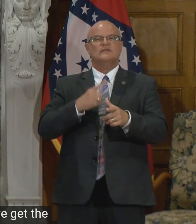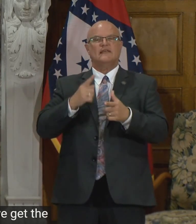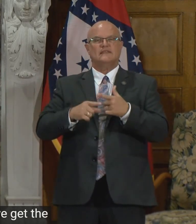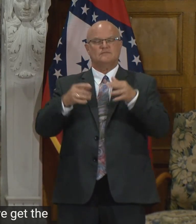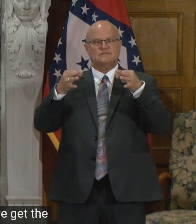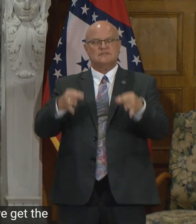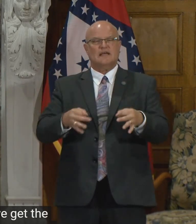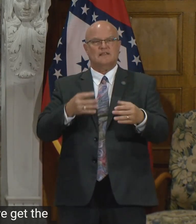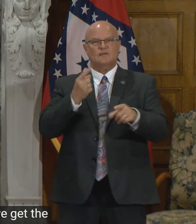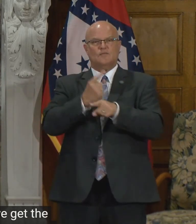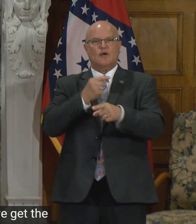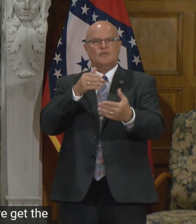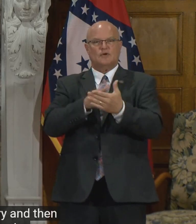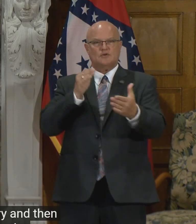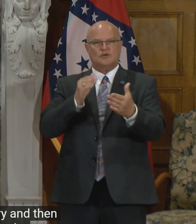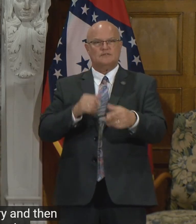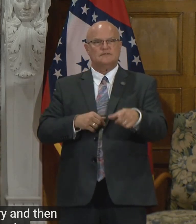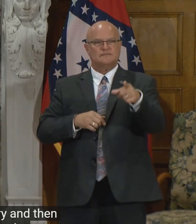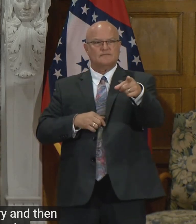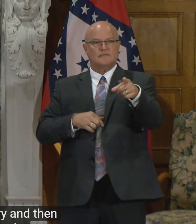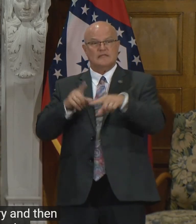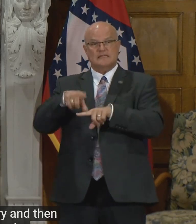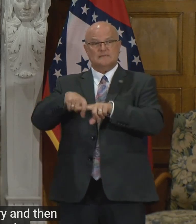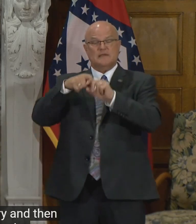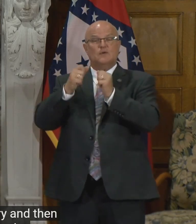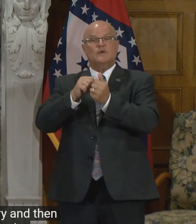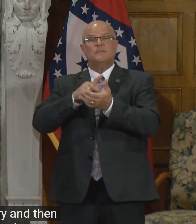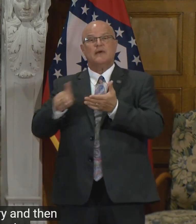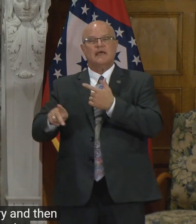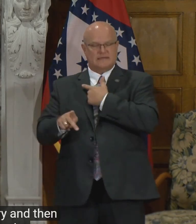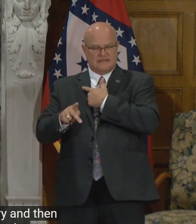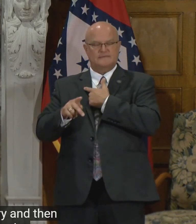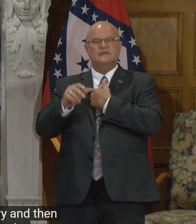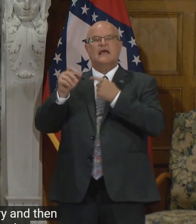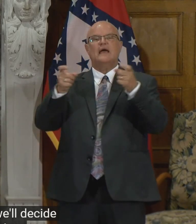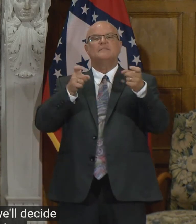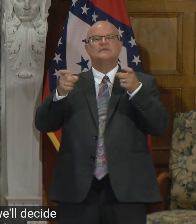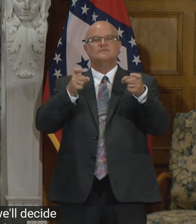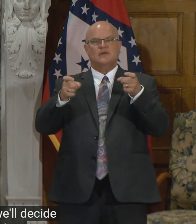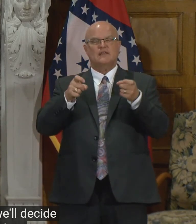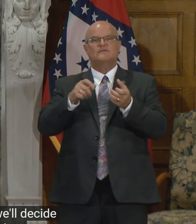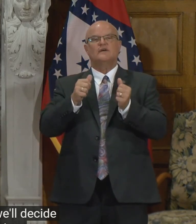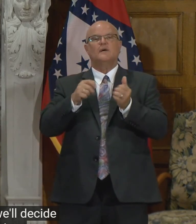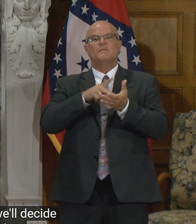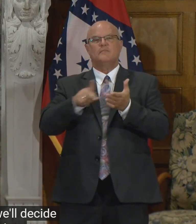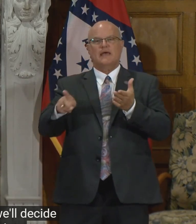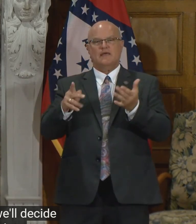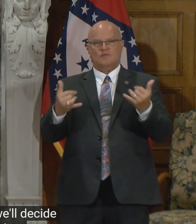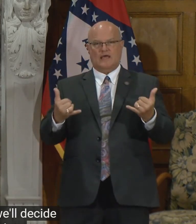the appropriate charges are. Are they suspended with pay, their own administrative leave, suspended with pay for for two from